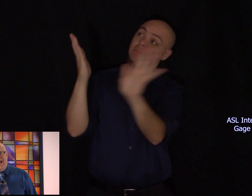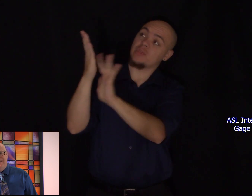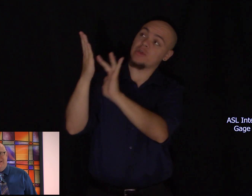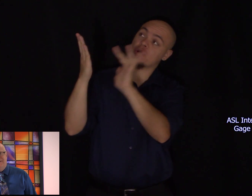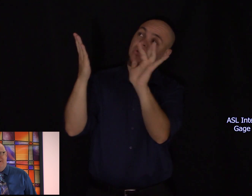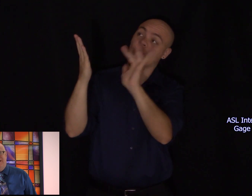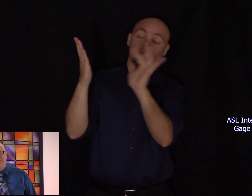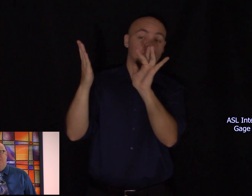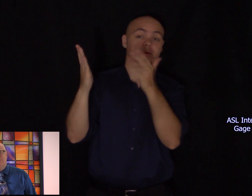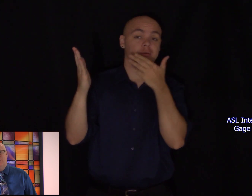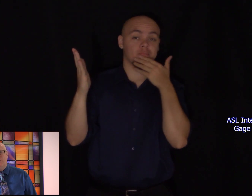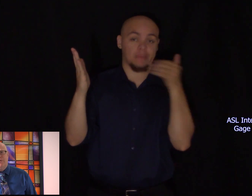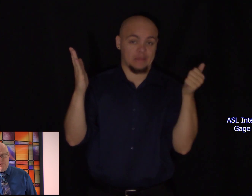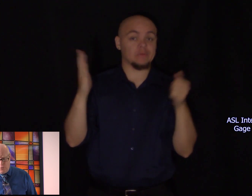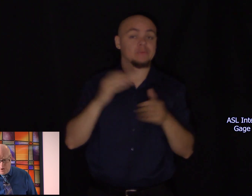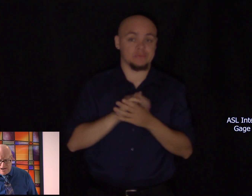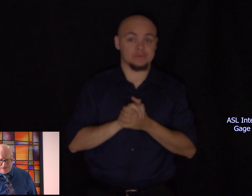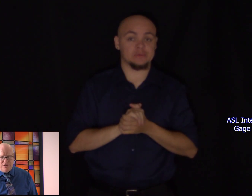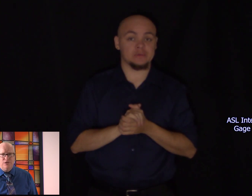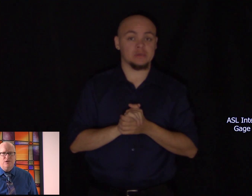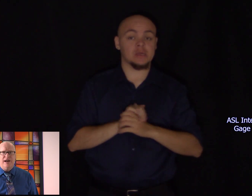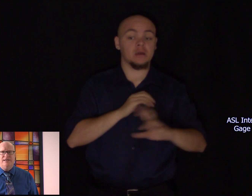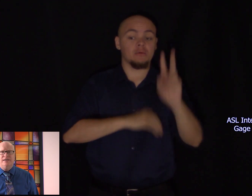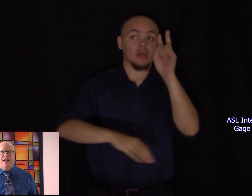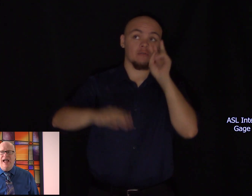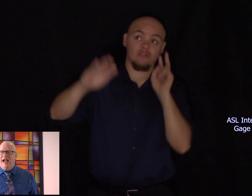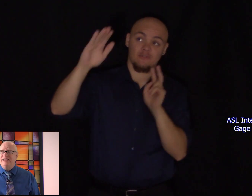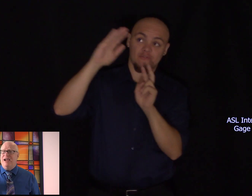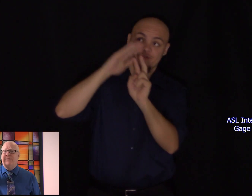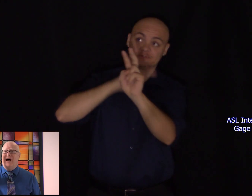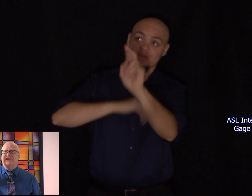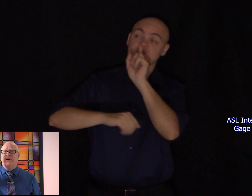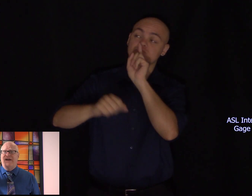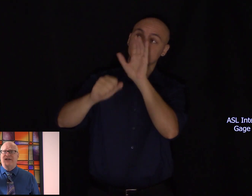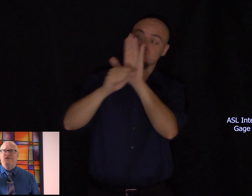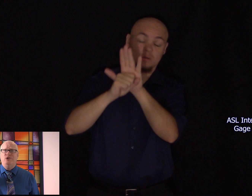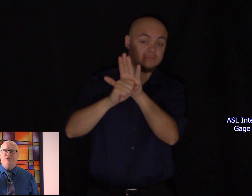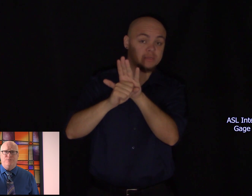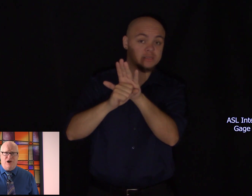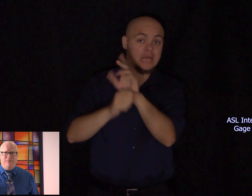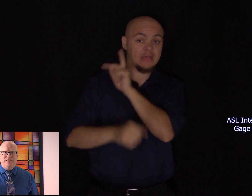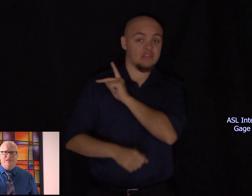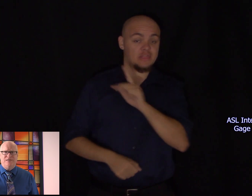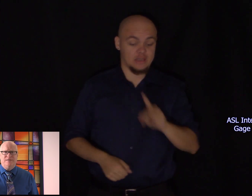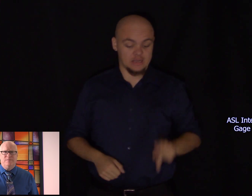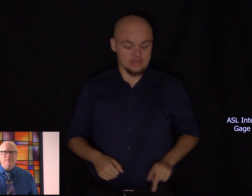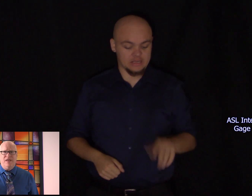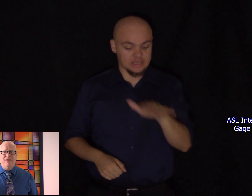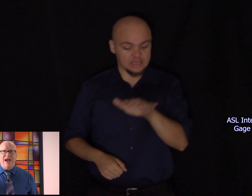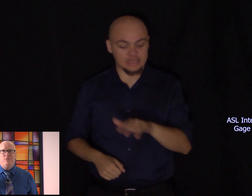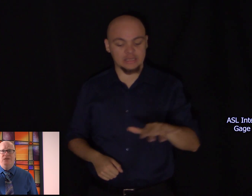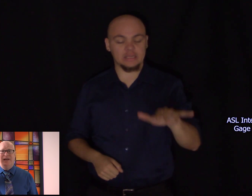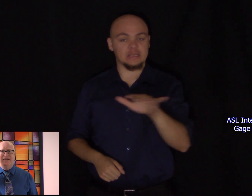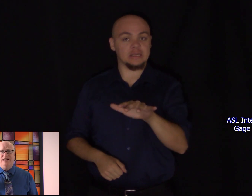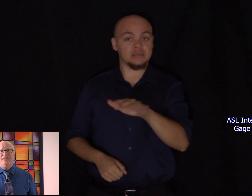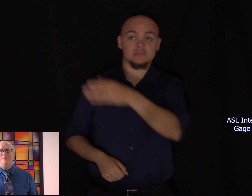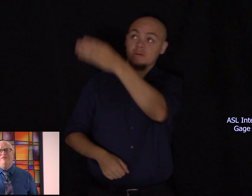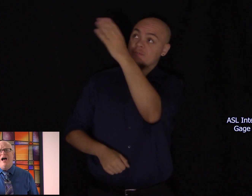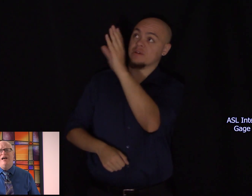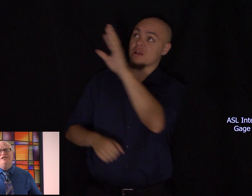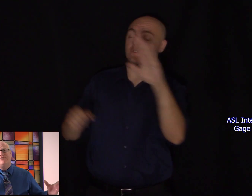indeed the glory was greater and yet we also have a future promise that when the kingdom of God is